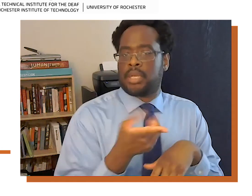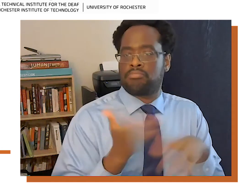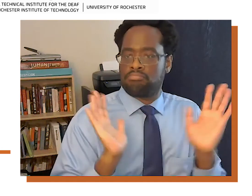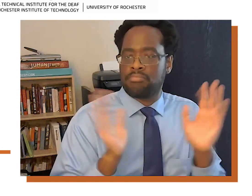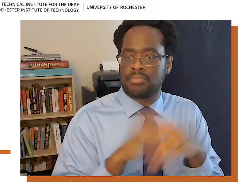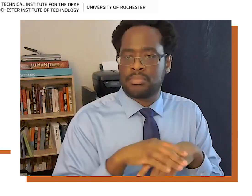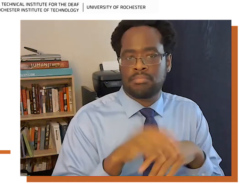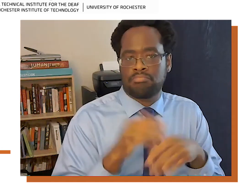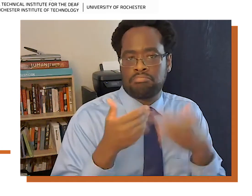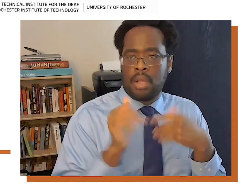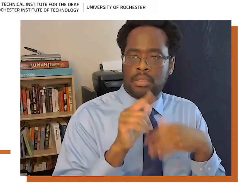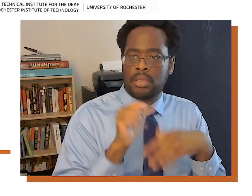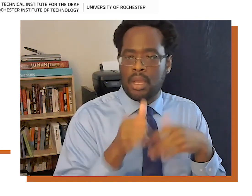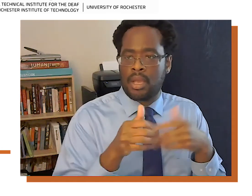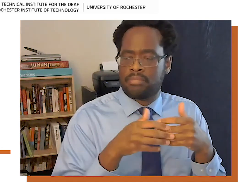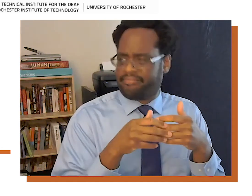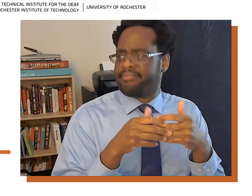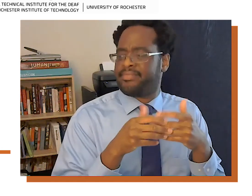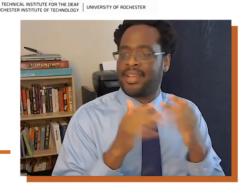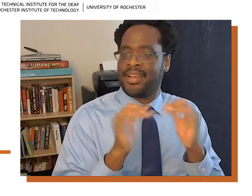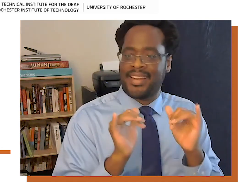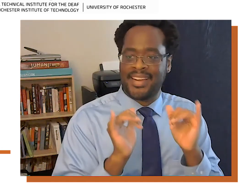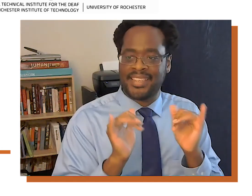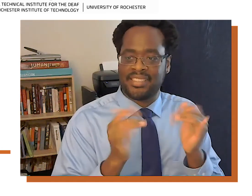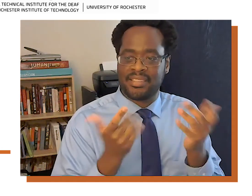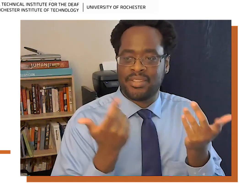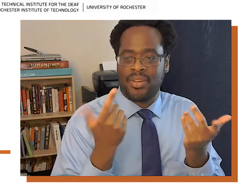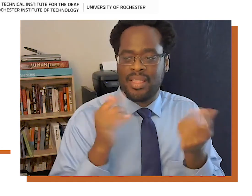it seems that if people can be well-understood,